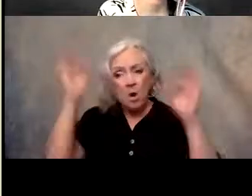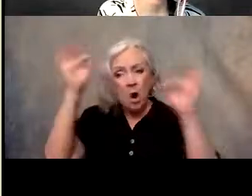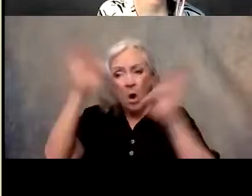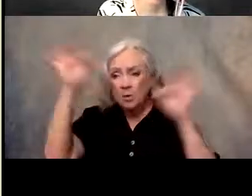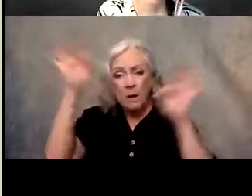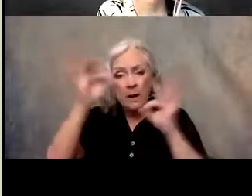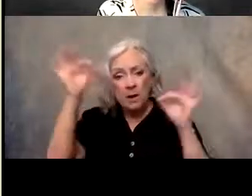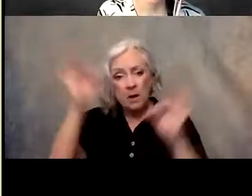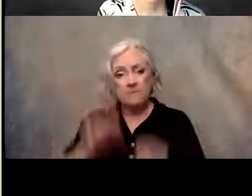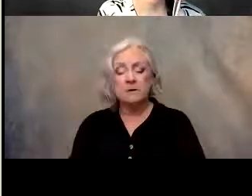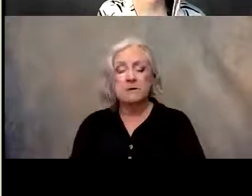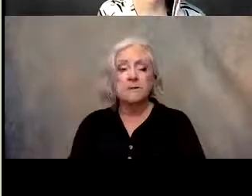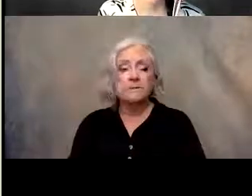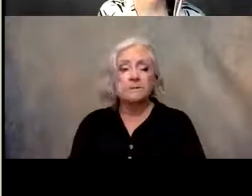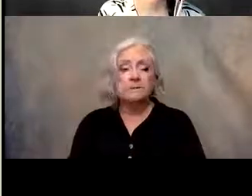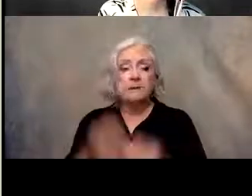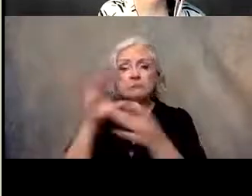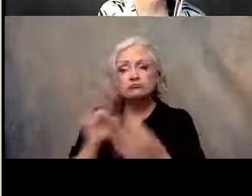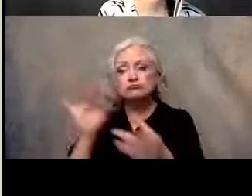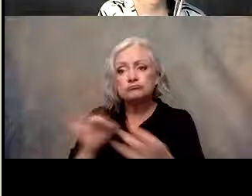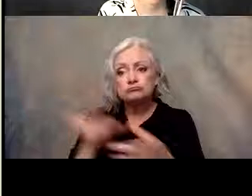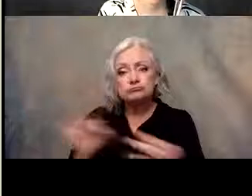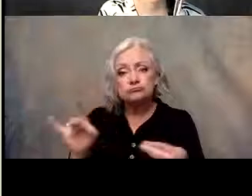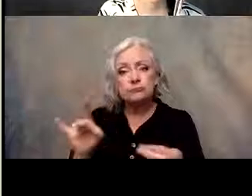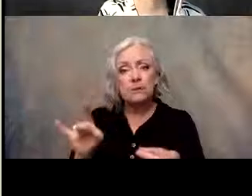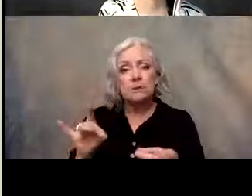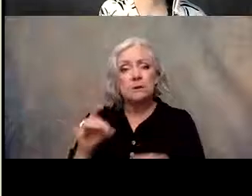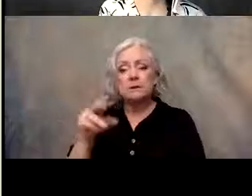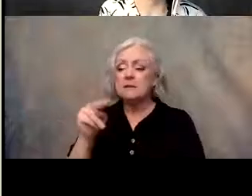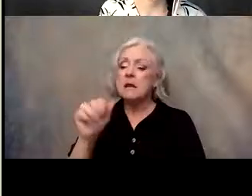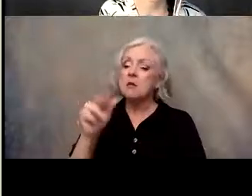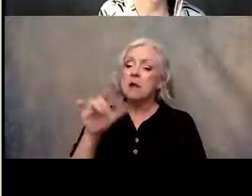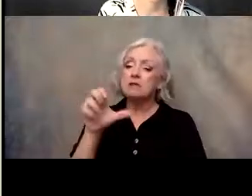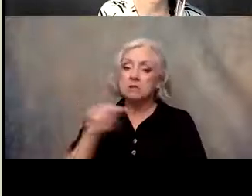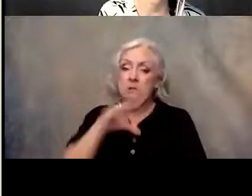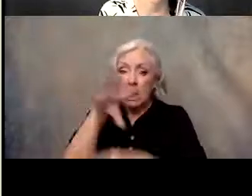This is where narration is used to narrate the visual content of a video.